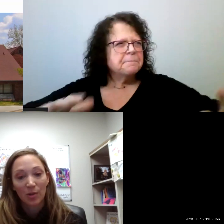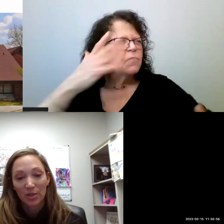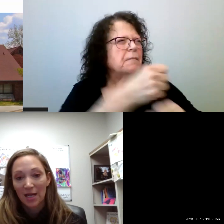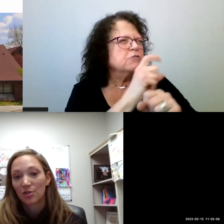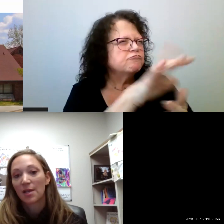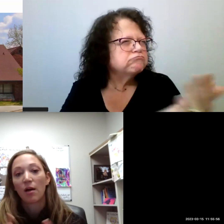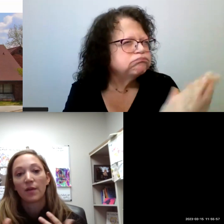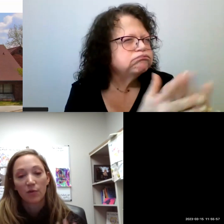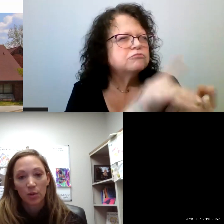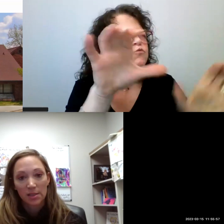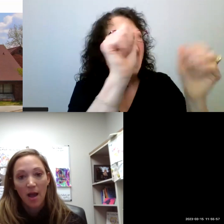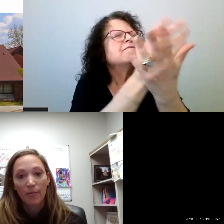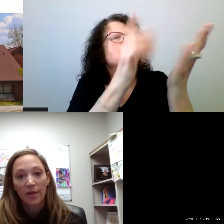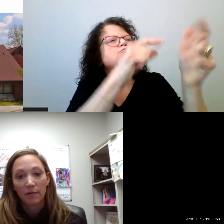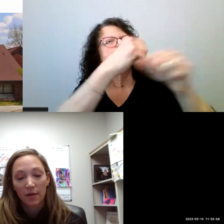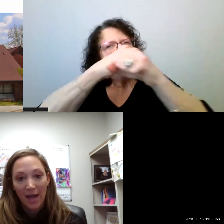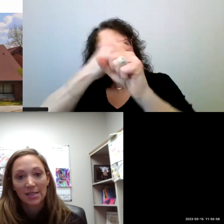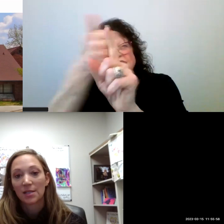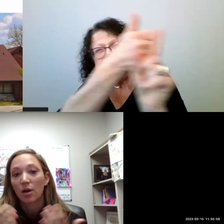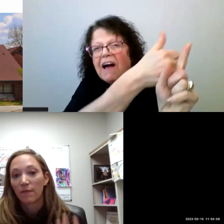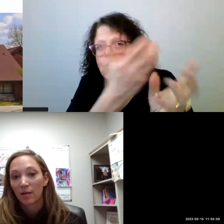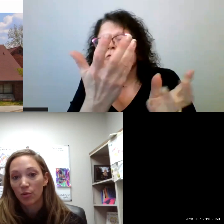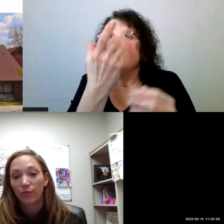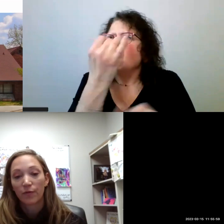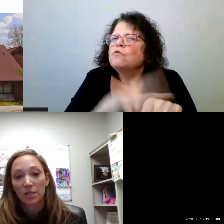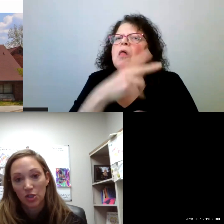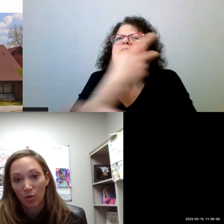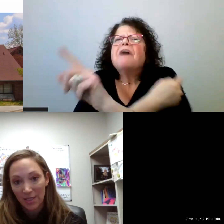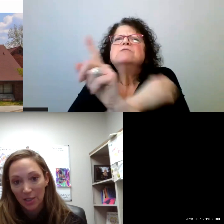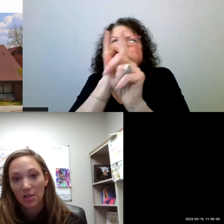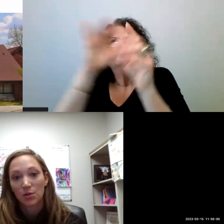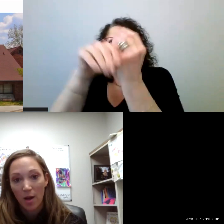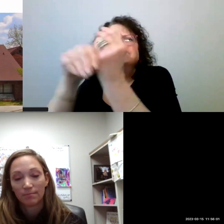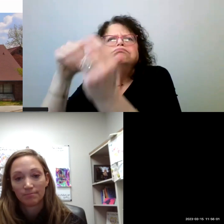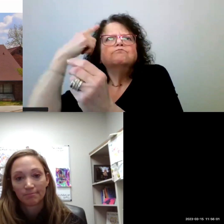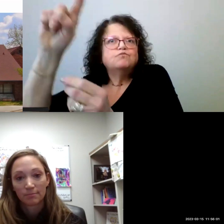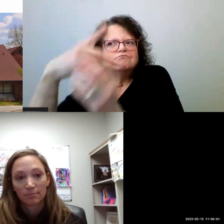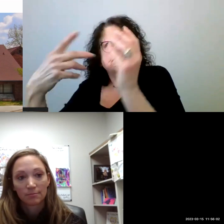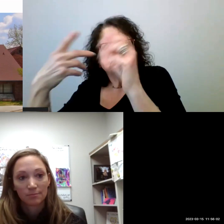you can protect yourself. And of course the the vaccines are available for additional protection as well.